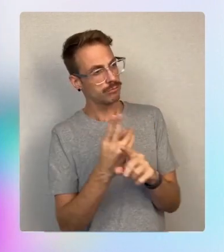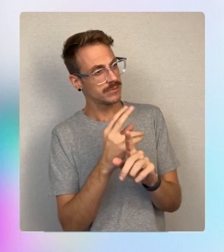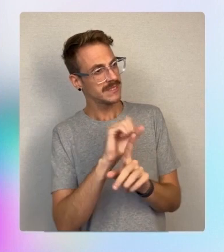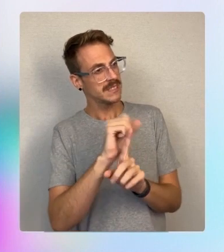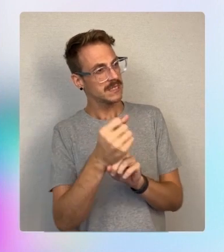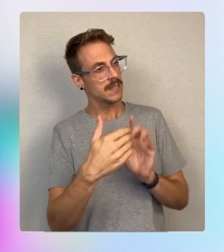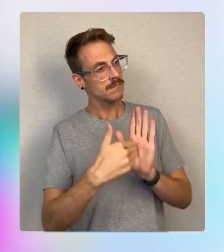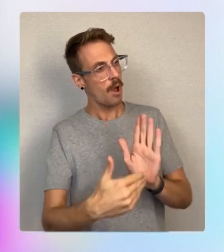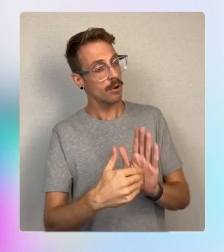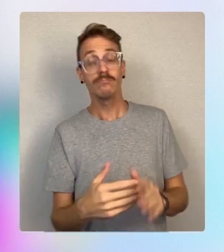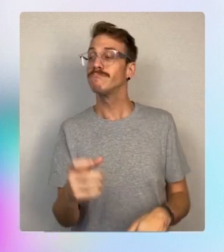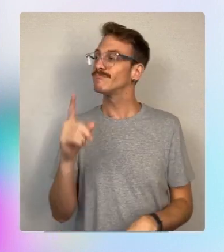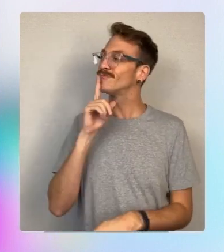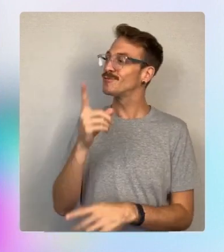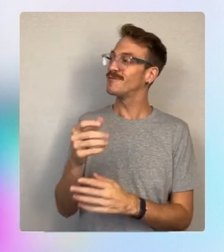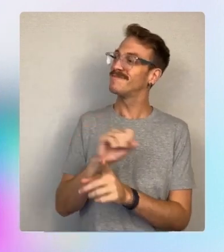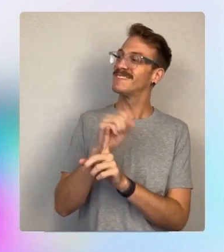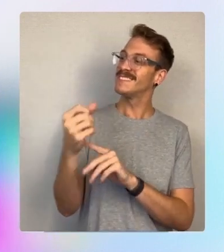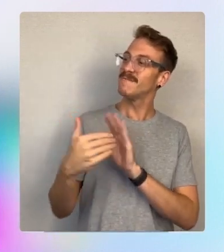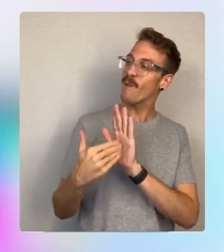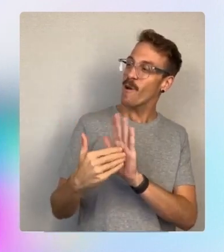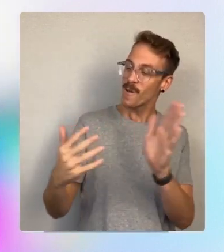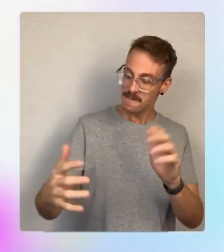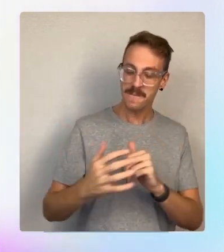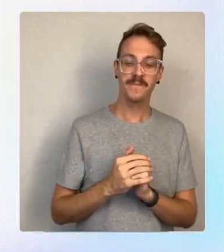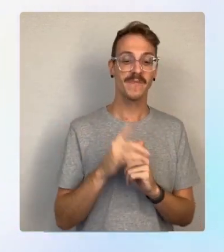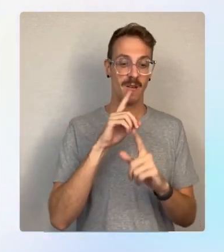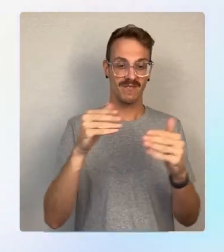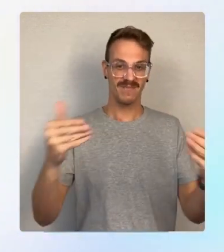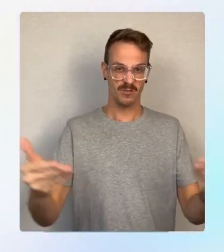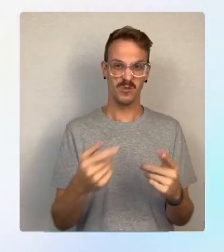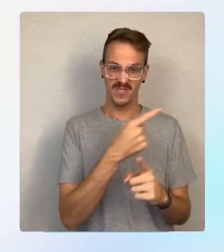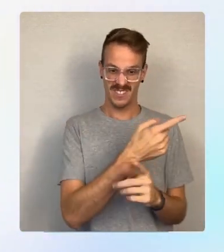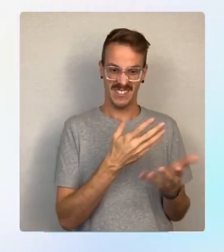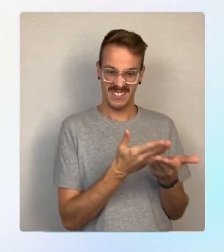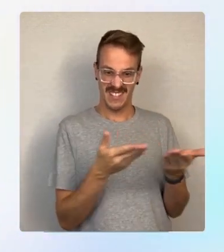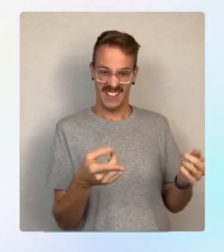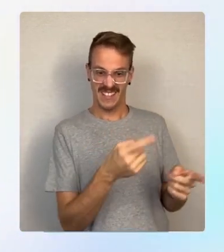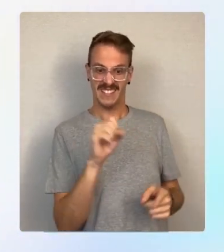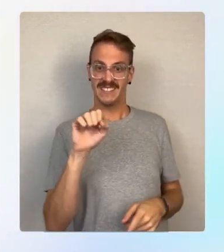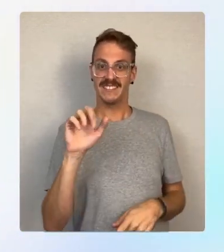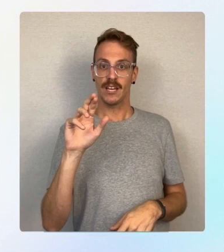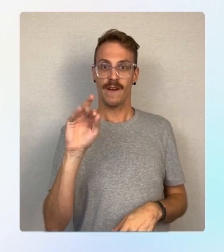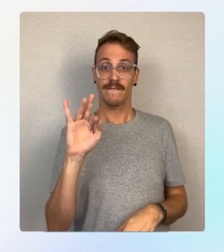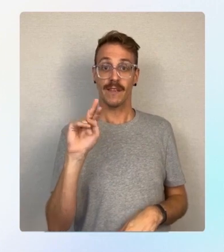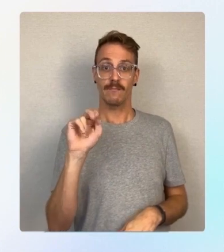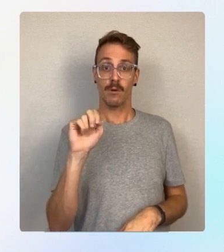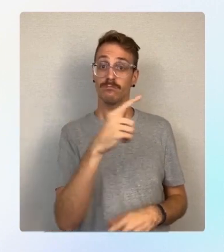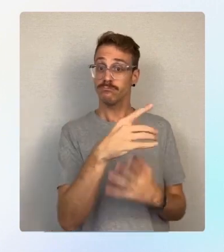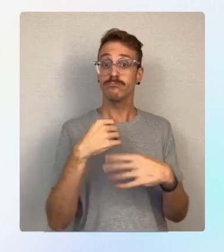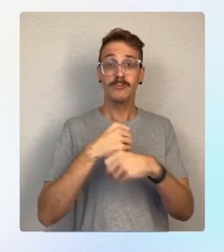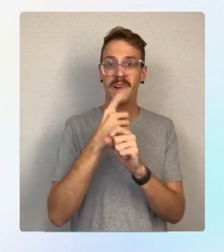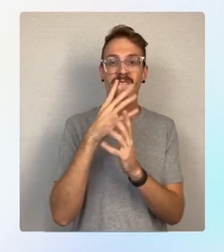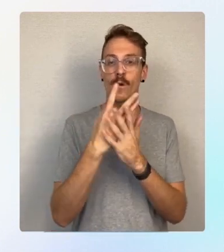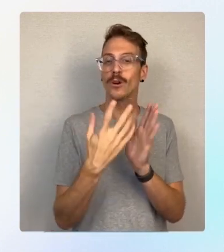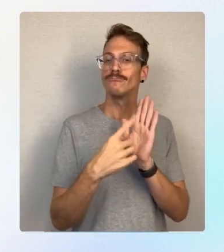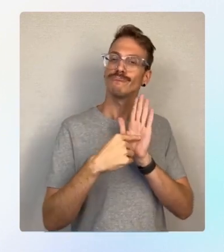All right, let's talk about the Scene Model, then. Let me introduce this little critter, Sir Aphino. We created him to demonstrate